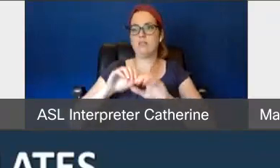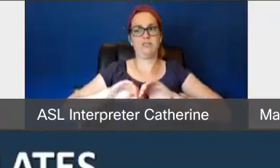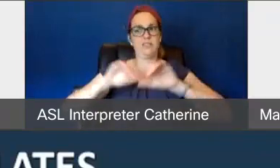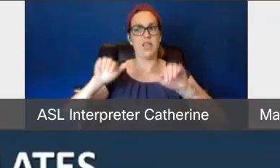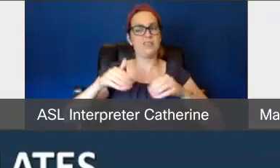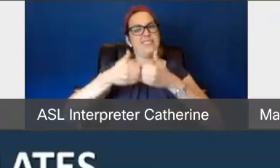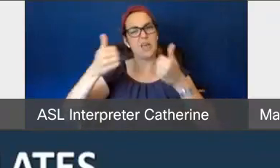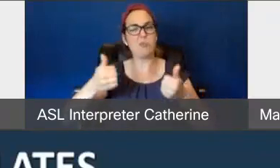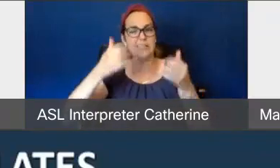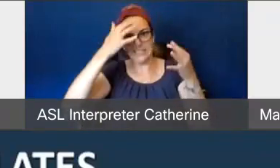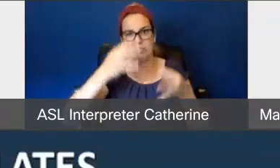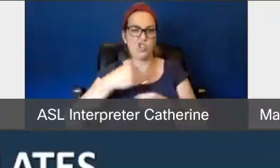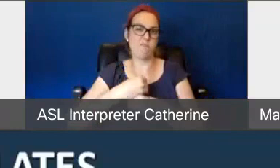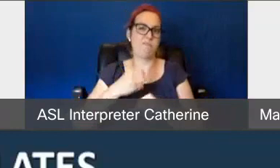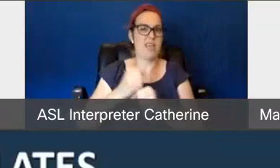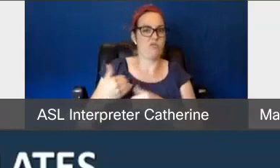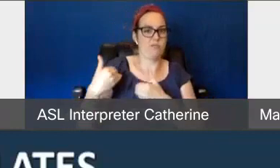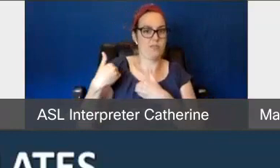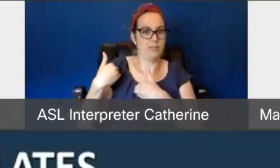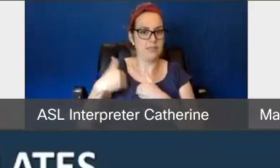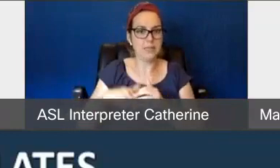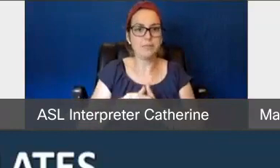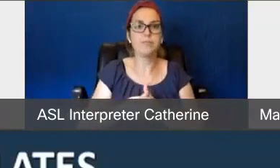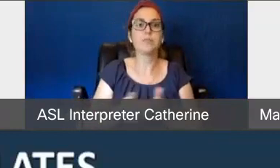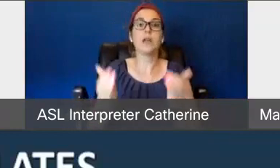between the person receiving MAT and the drug court laying